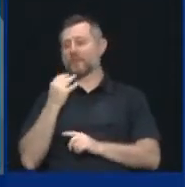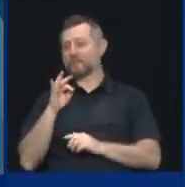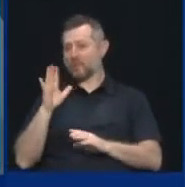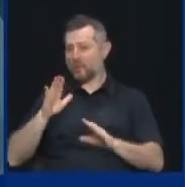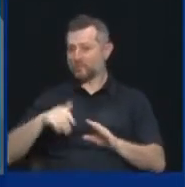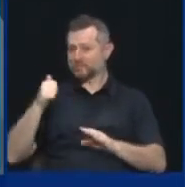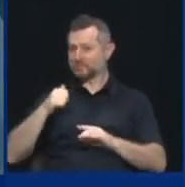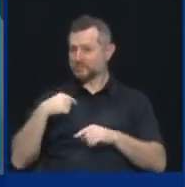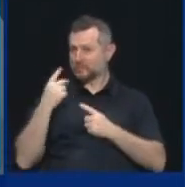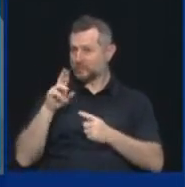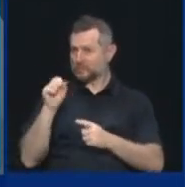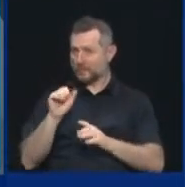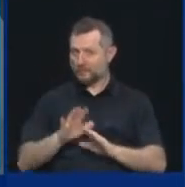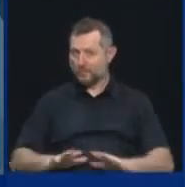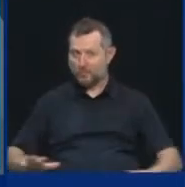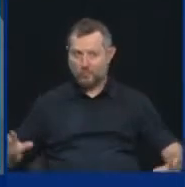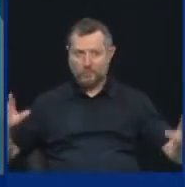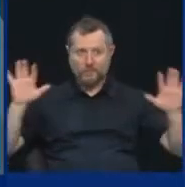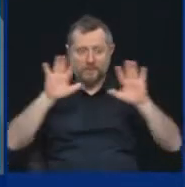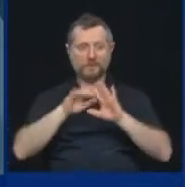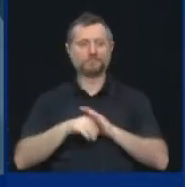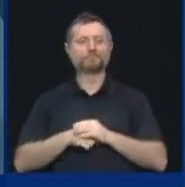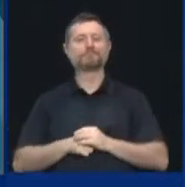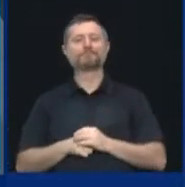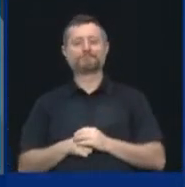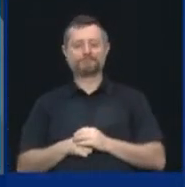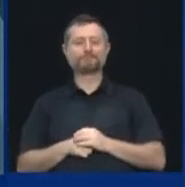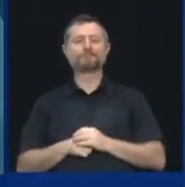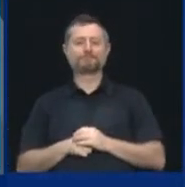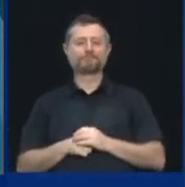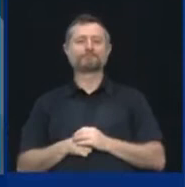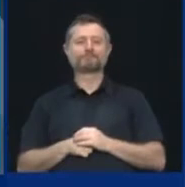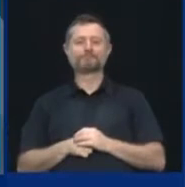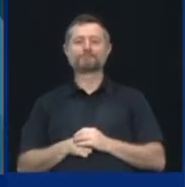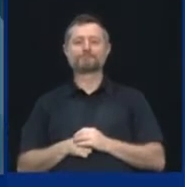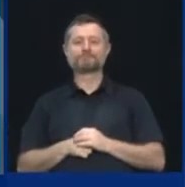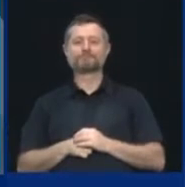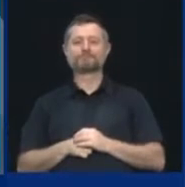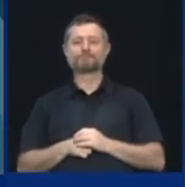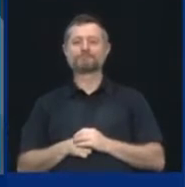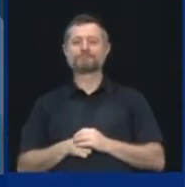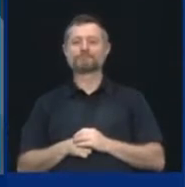IT HAS THE LOWEST POSITIVITY, ONE OF THE LOWEST POSITIVITY’S